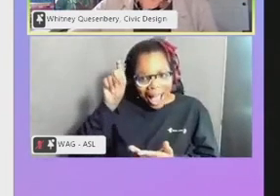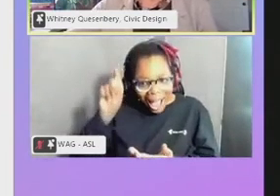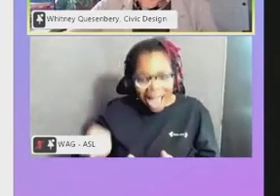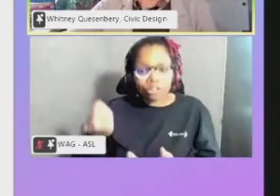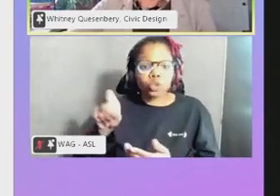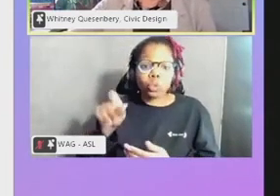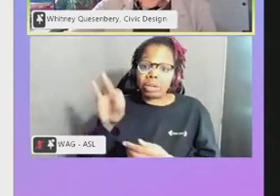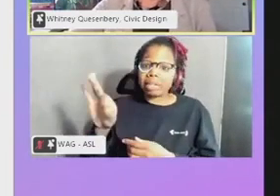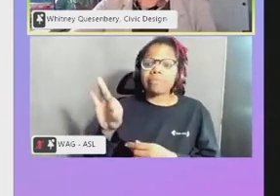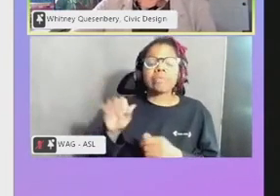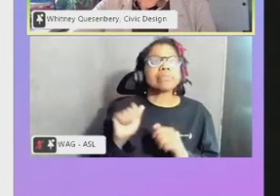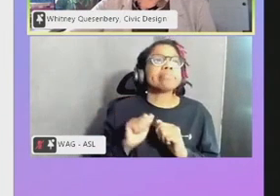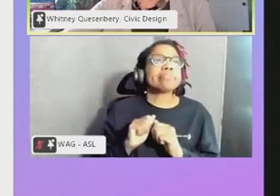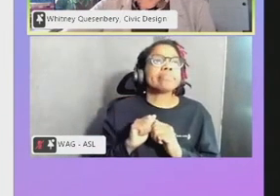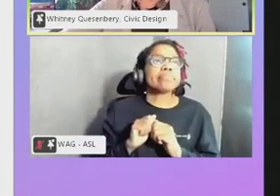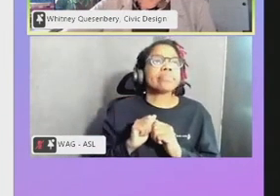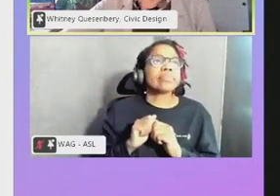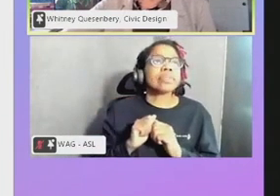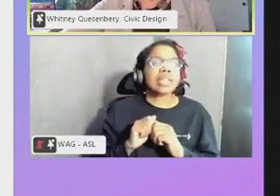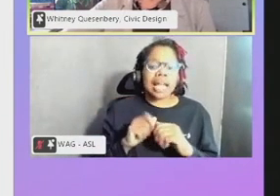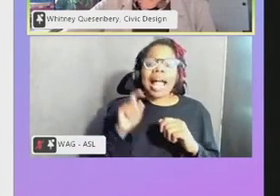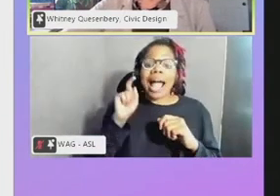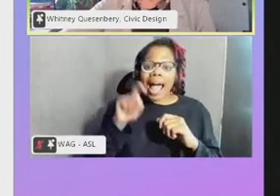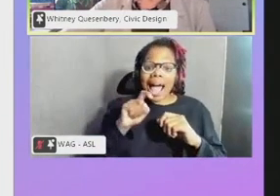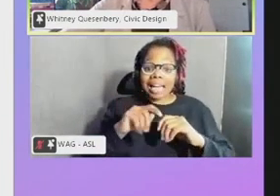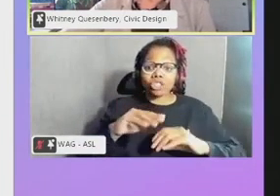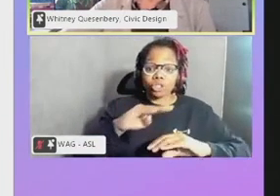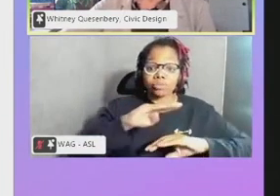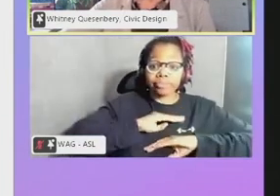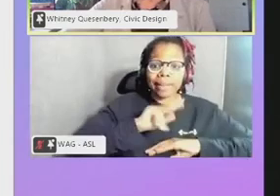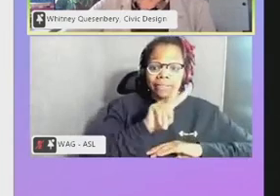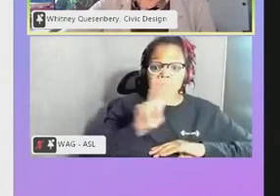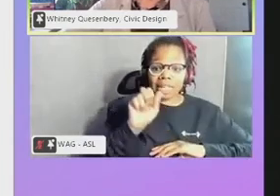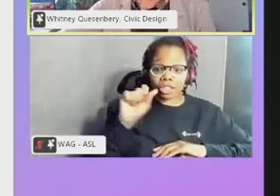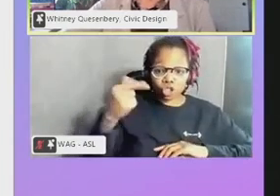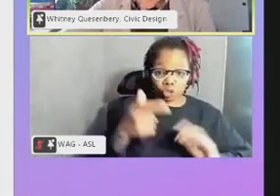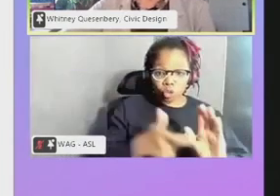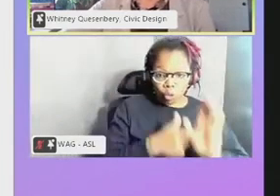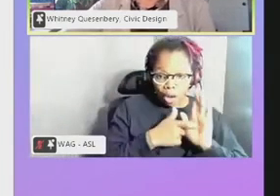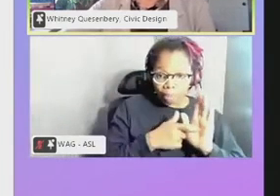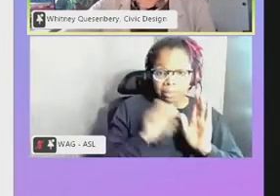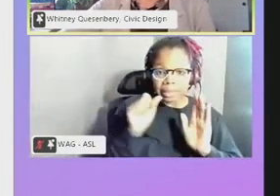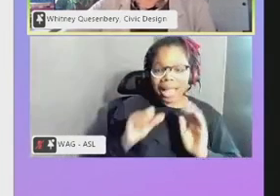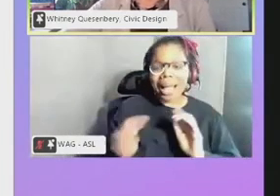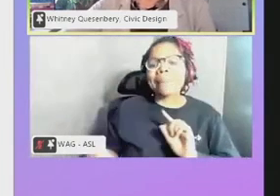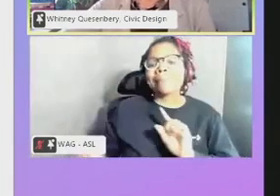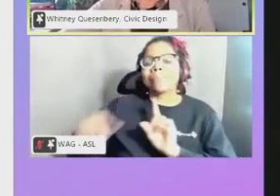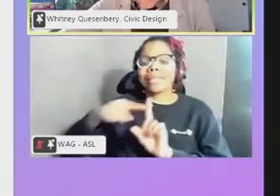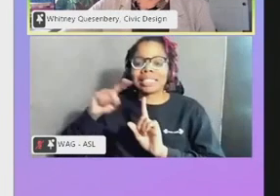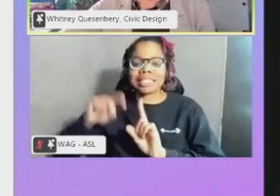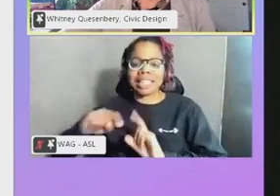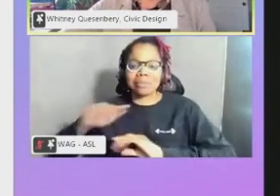was online, like you could download a ballot from the website to then mark it. Those had to be double in